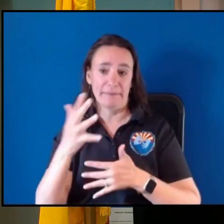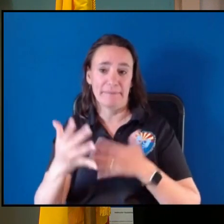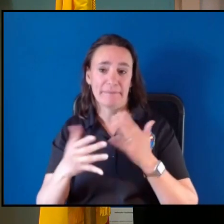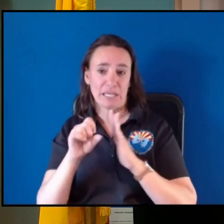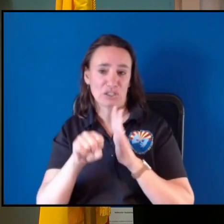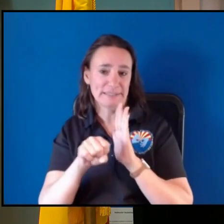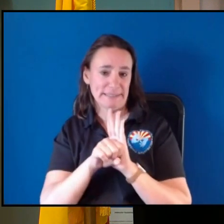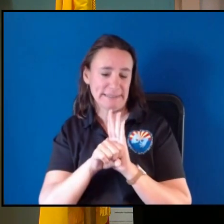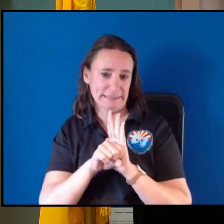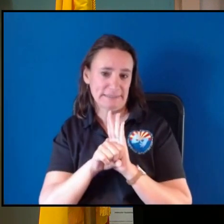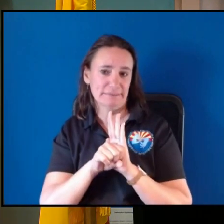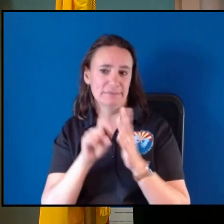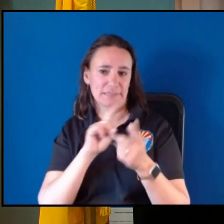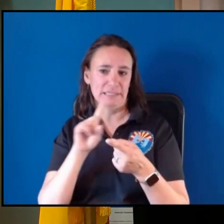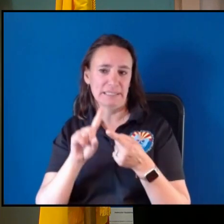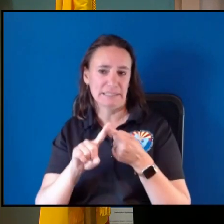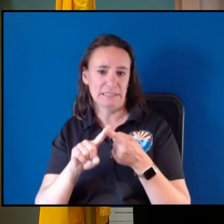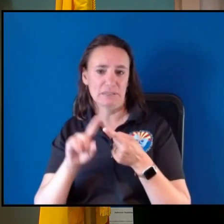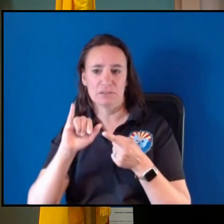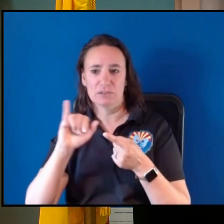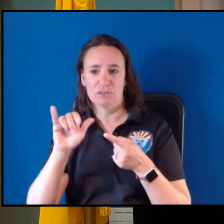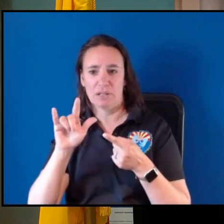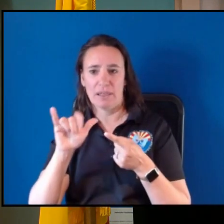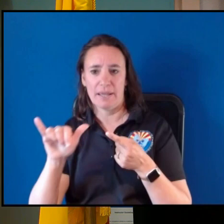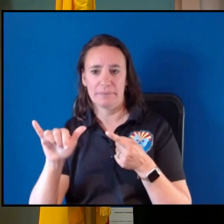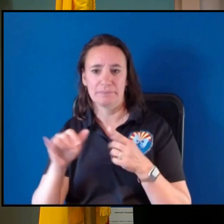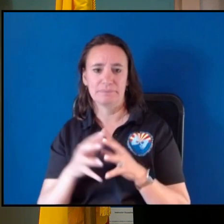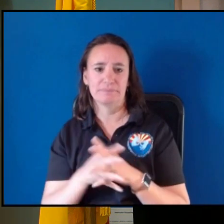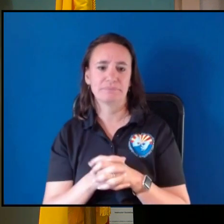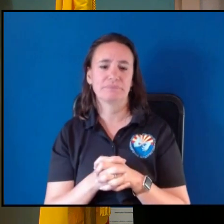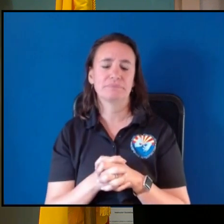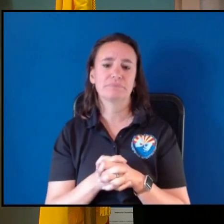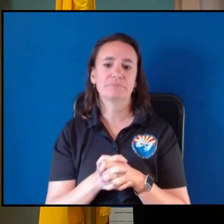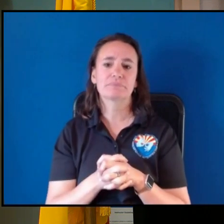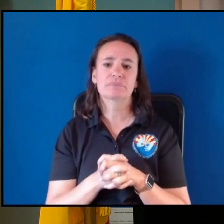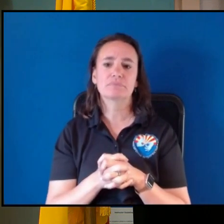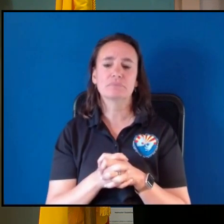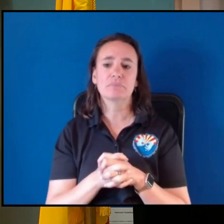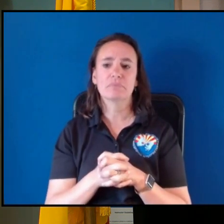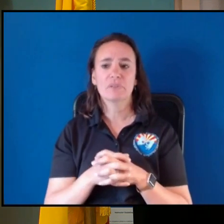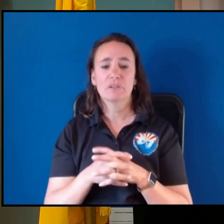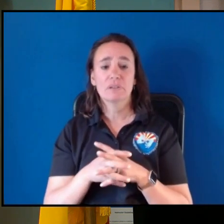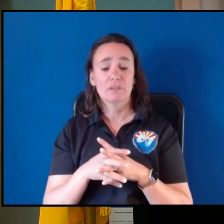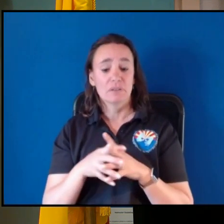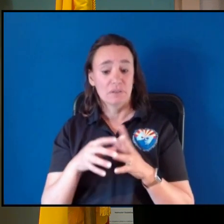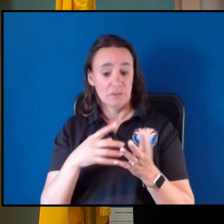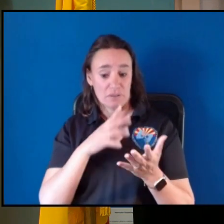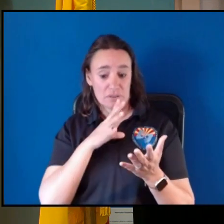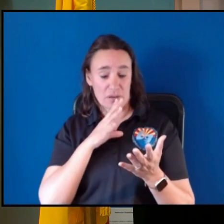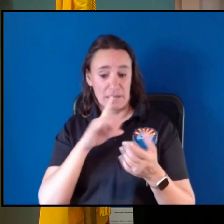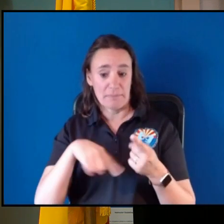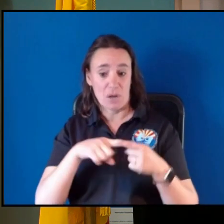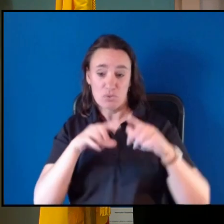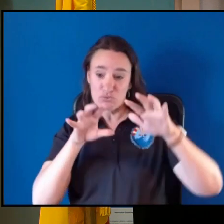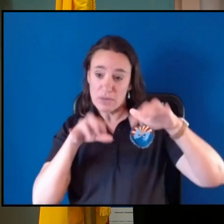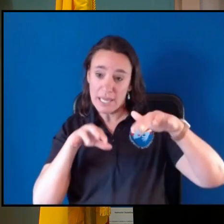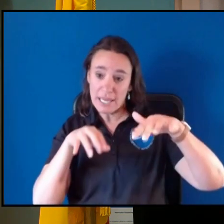go to our last slide for the day. So, since we're talk about rainfall on Wednesday and Thursday. Thought we talk about